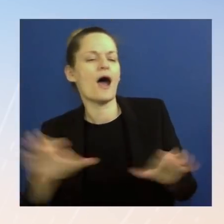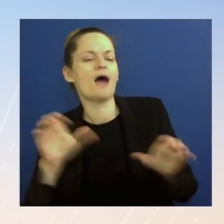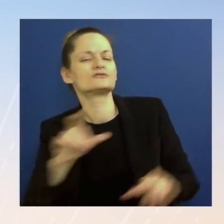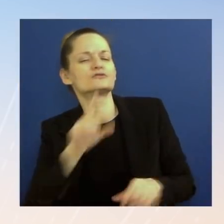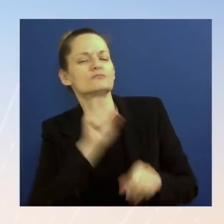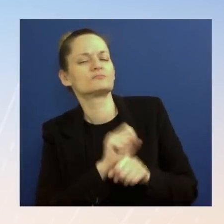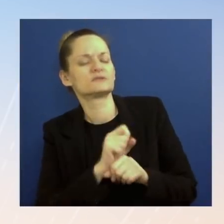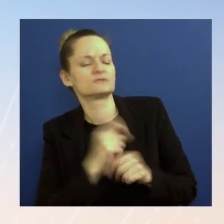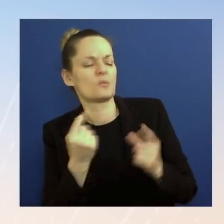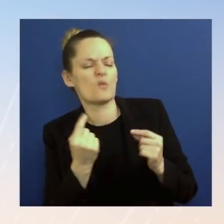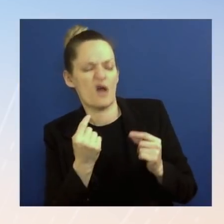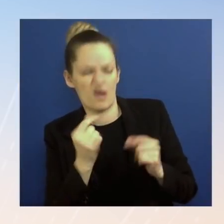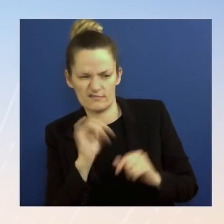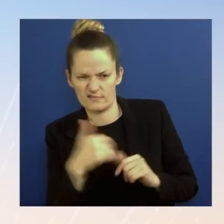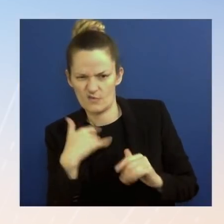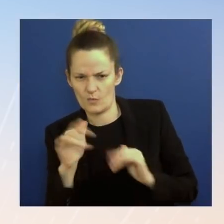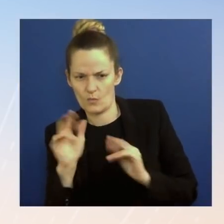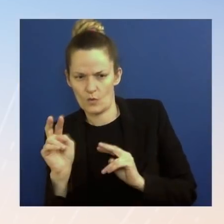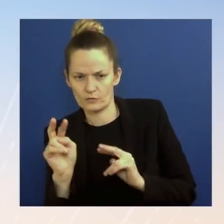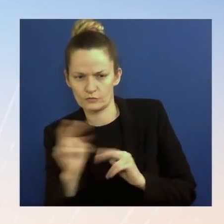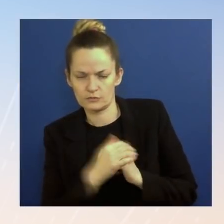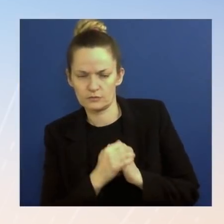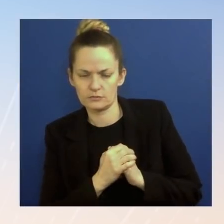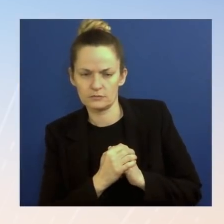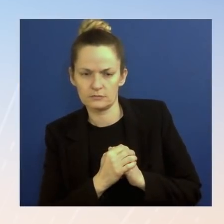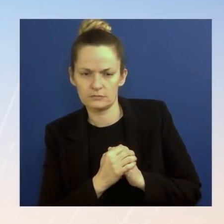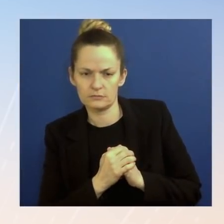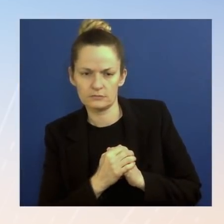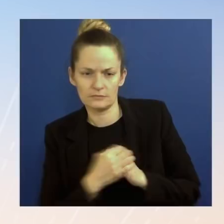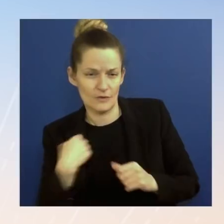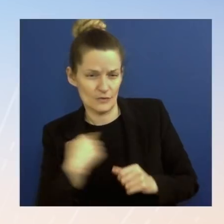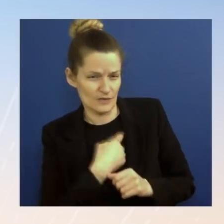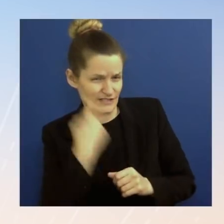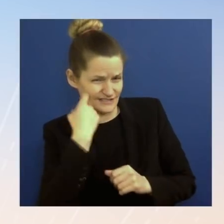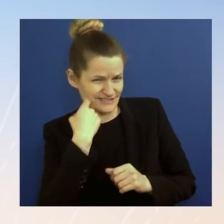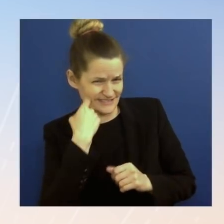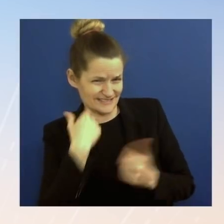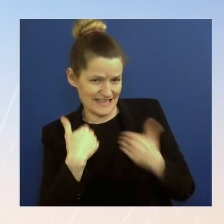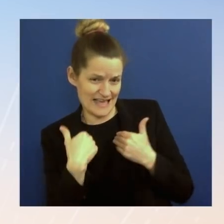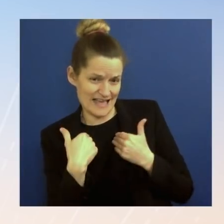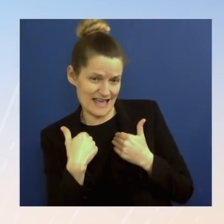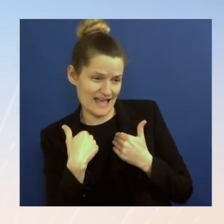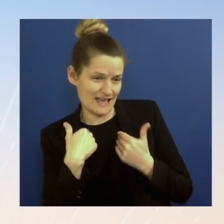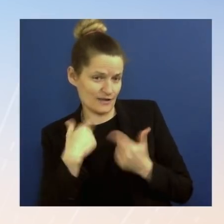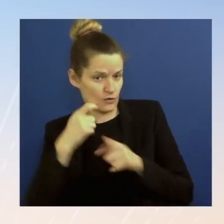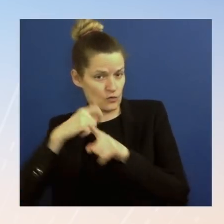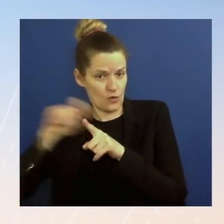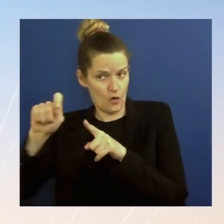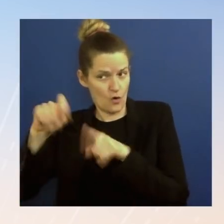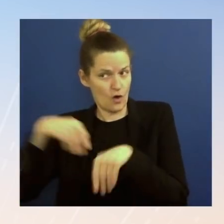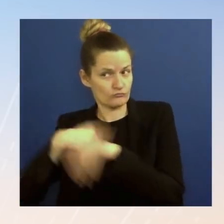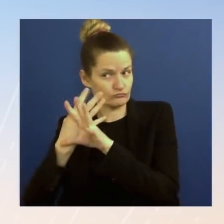to make sure you could all participate in: It was an intense seven-hour session reflecting the gravity of the moment.